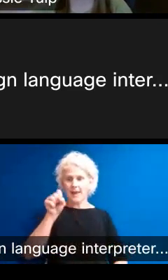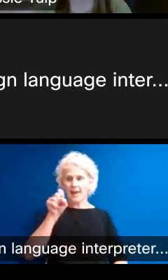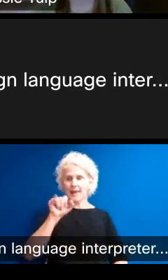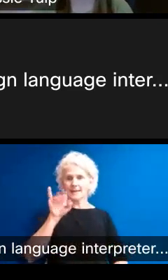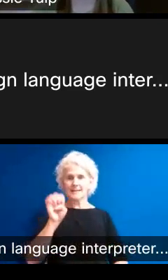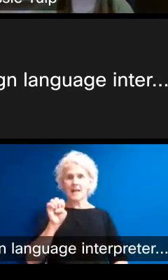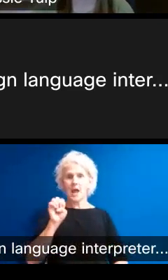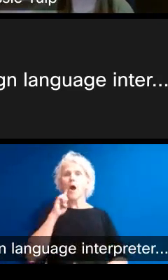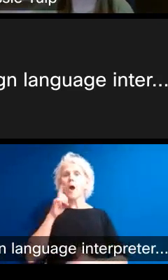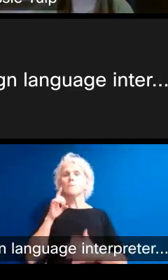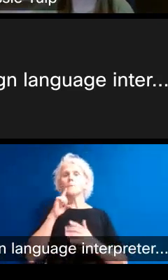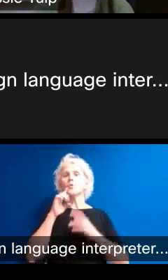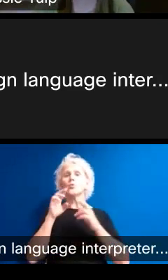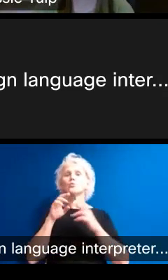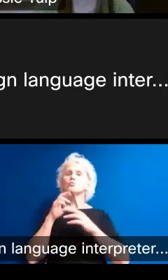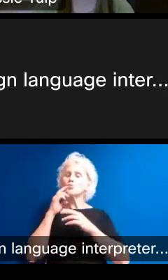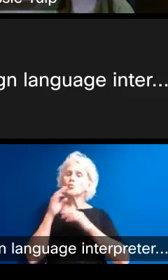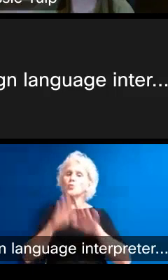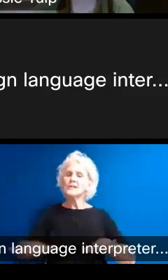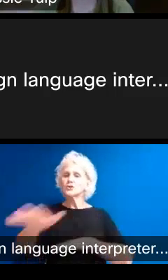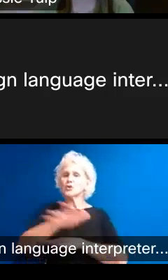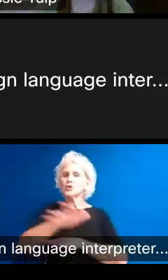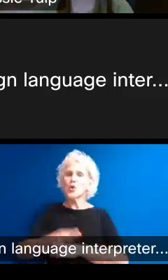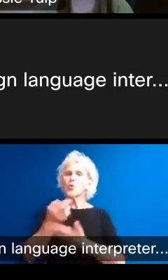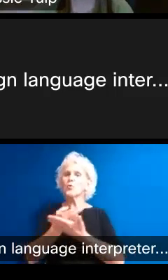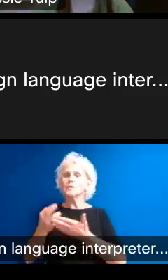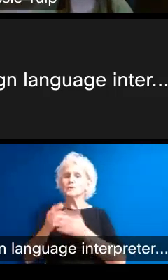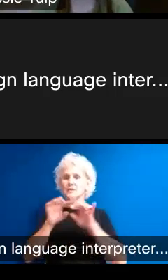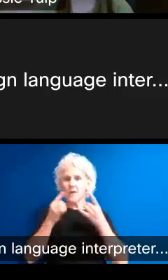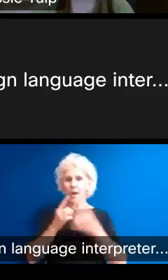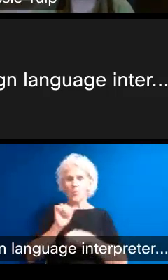and I work within the Disability Services Division of the Department of Human Services,